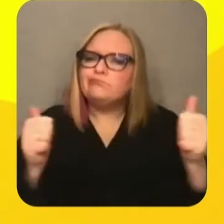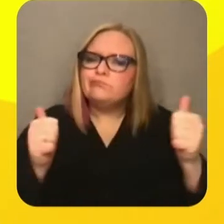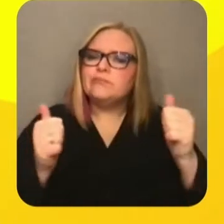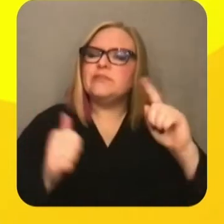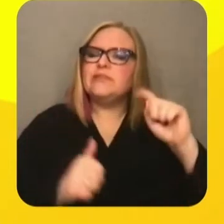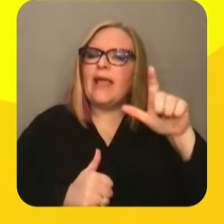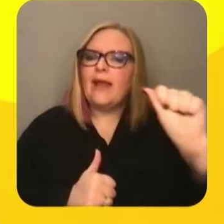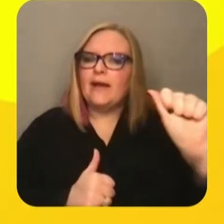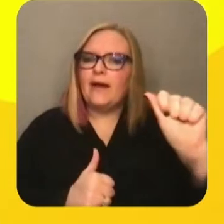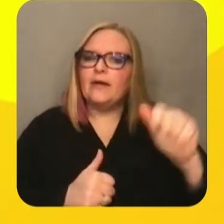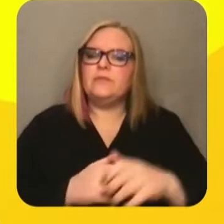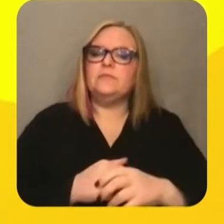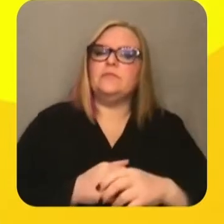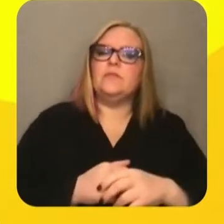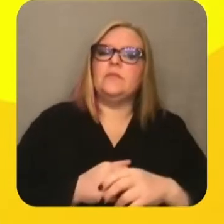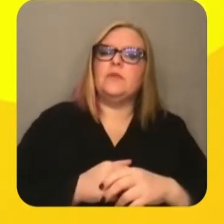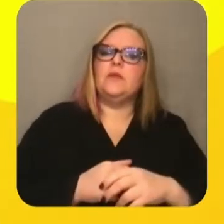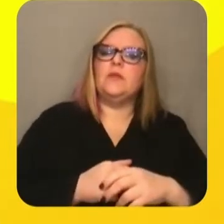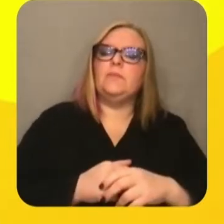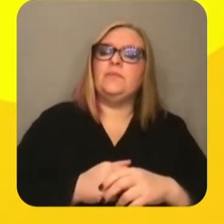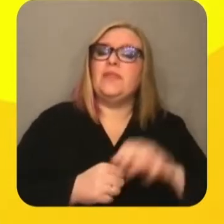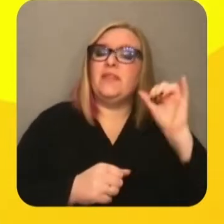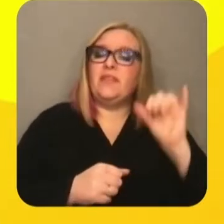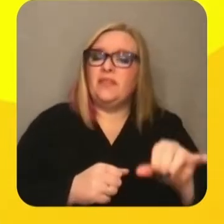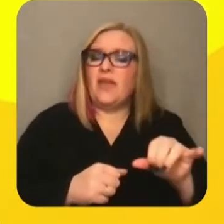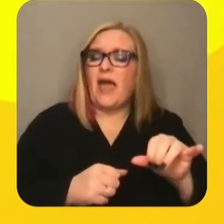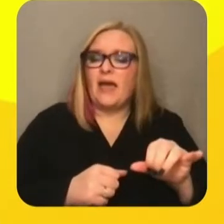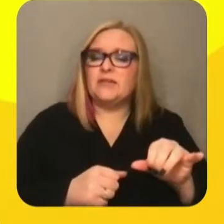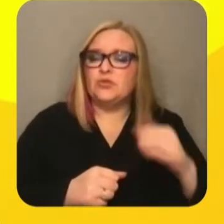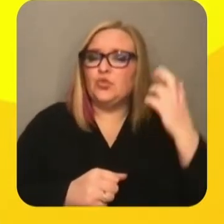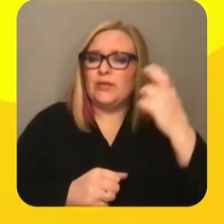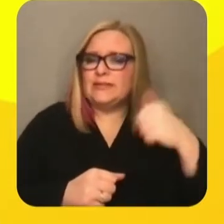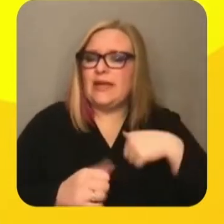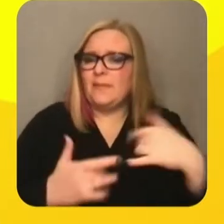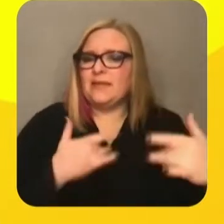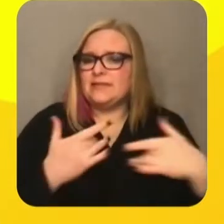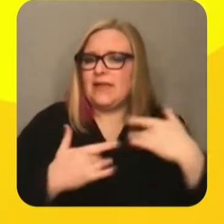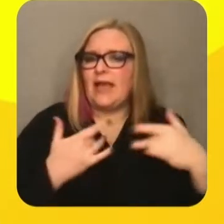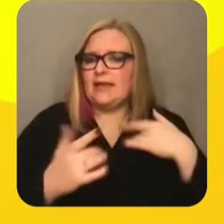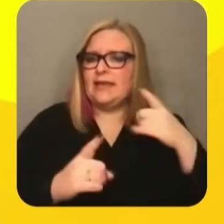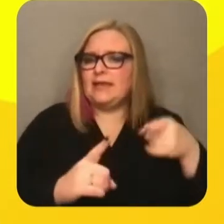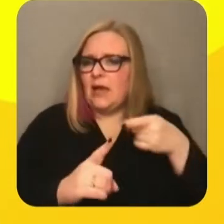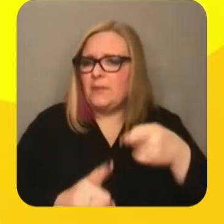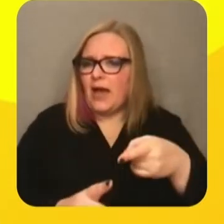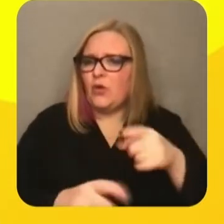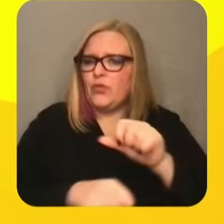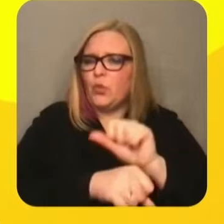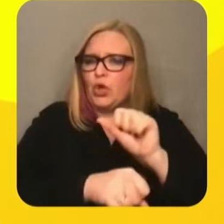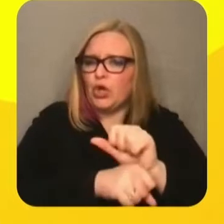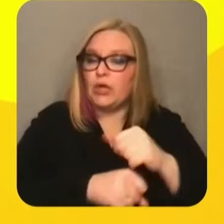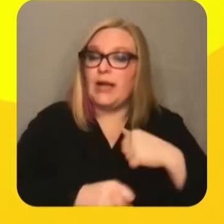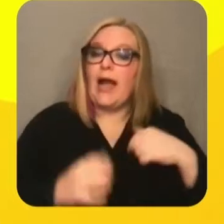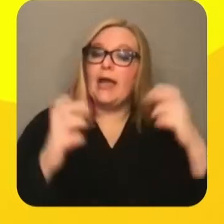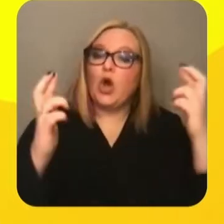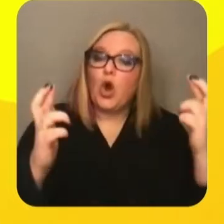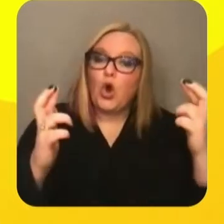And this is part of what why I'm very excited about the work, and I hope Bo wouldn't mind sharing at